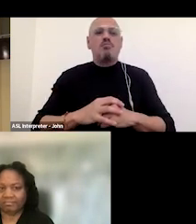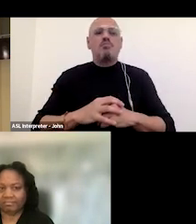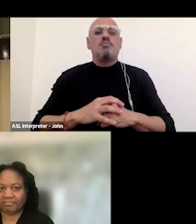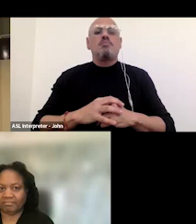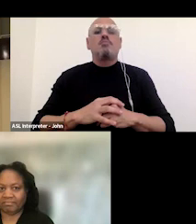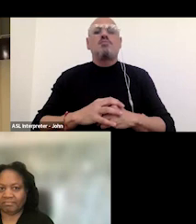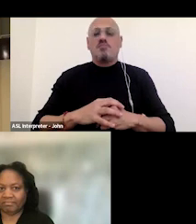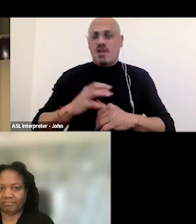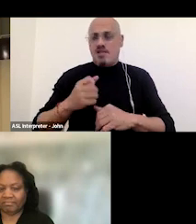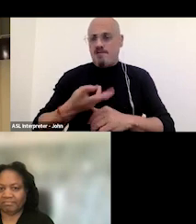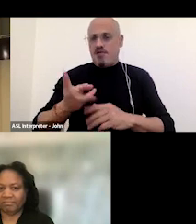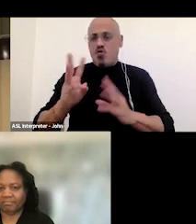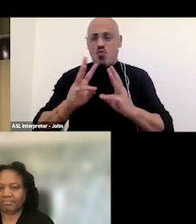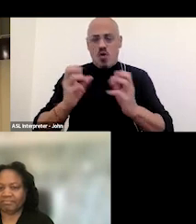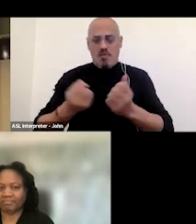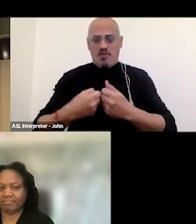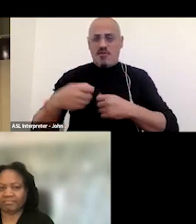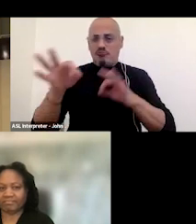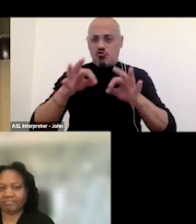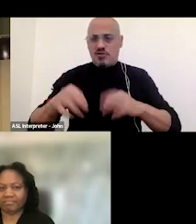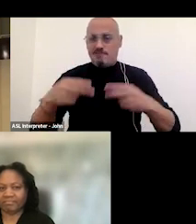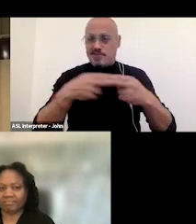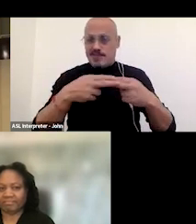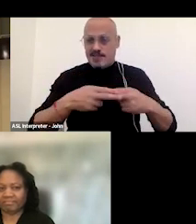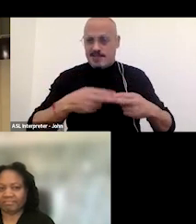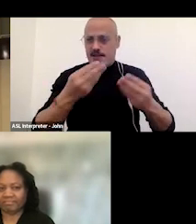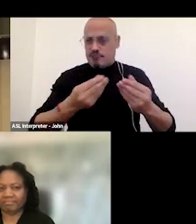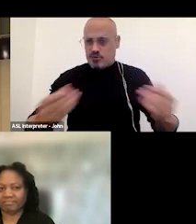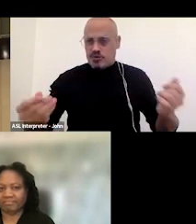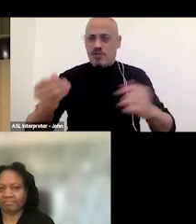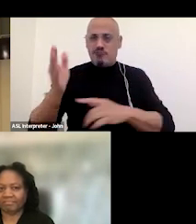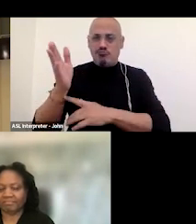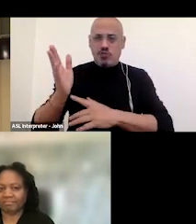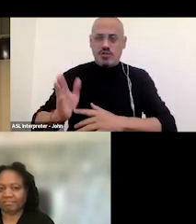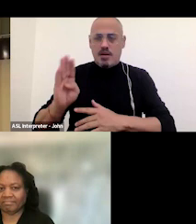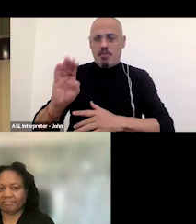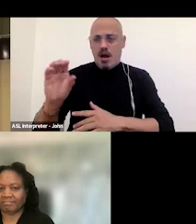But just a few webinar instructions, so the slides, materials, and the presenter bios are all available